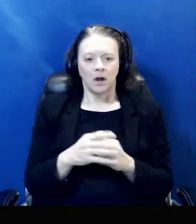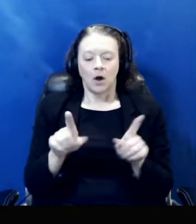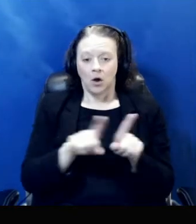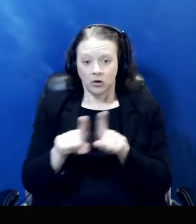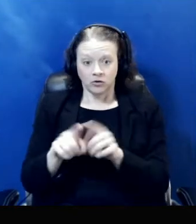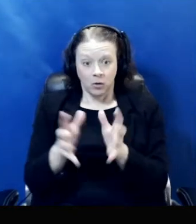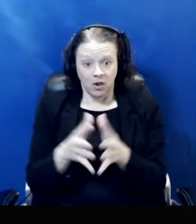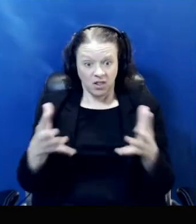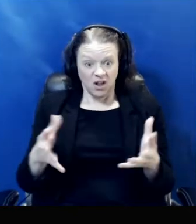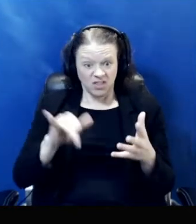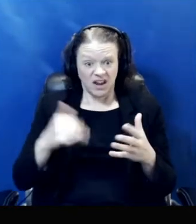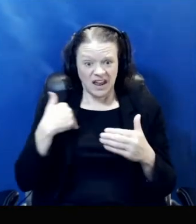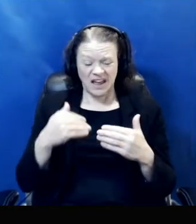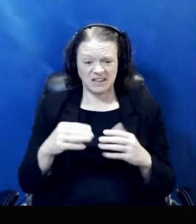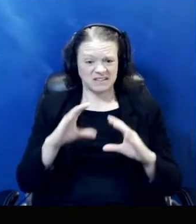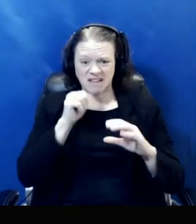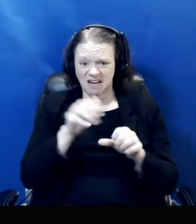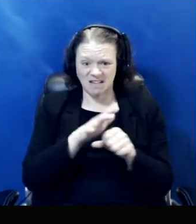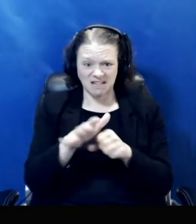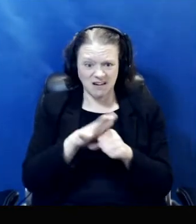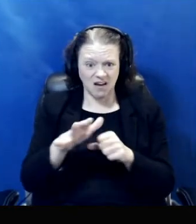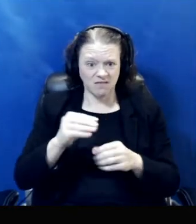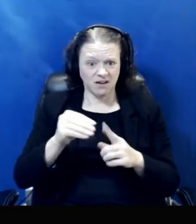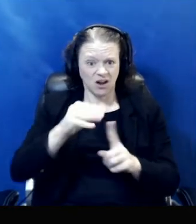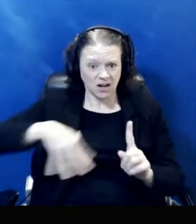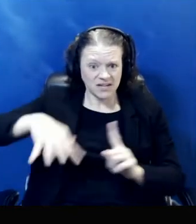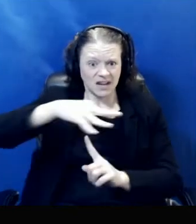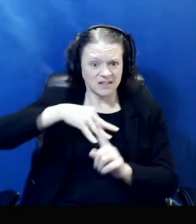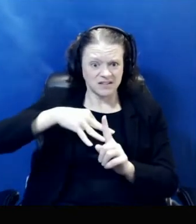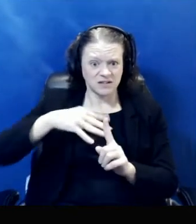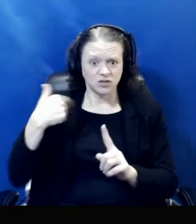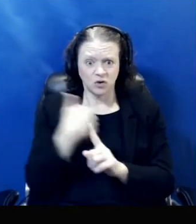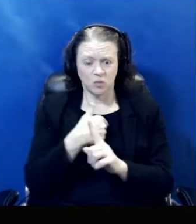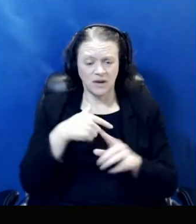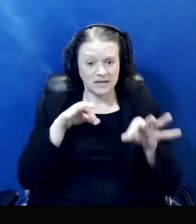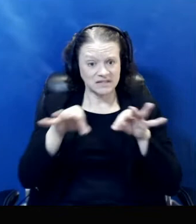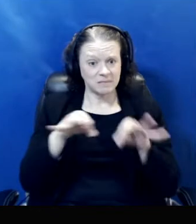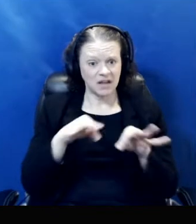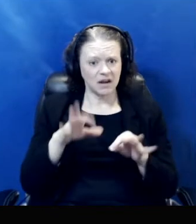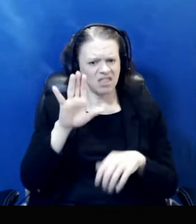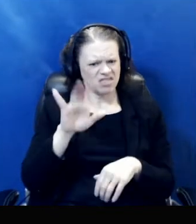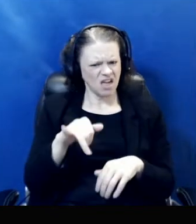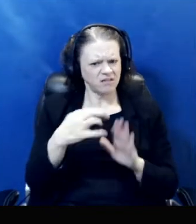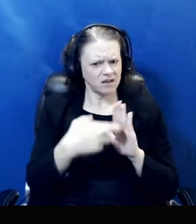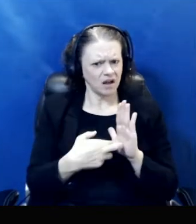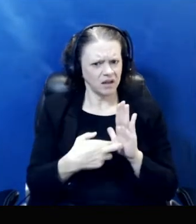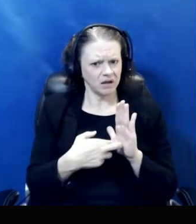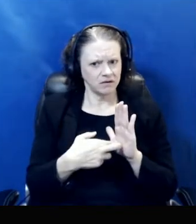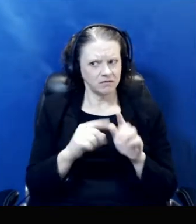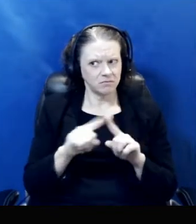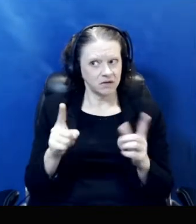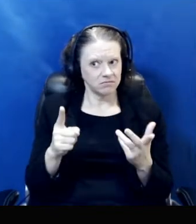We may tell you what a guideline is, but not why you're doing it, or how to do it correctly, and that really made it hard to follow.